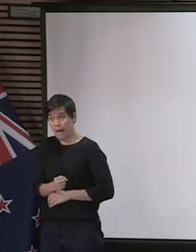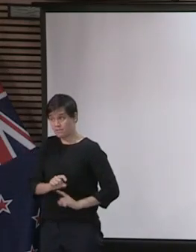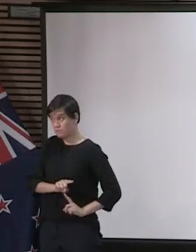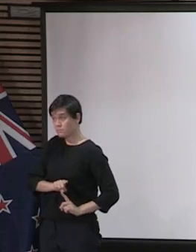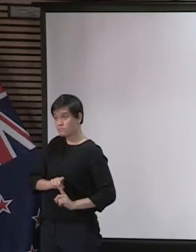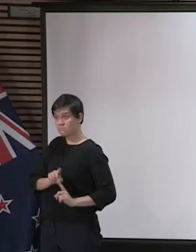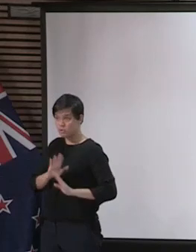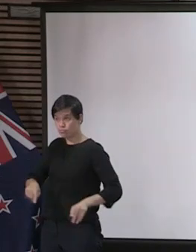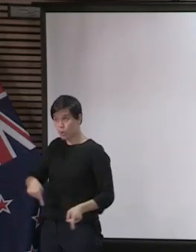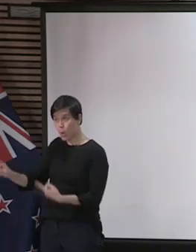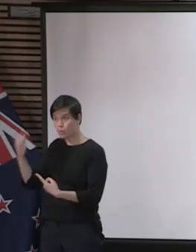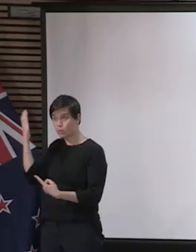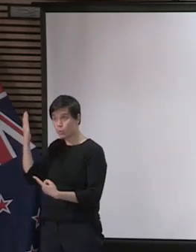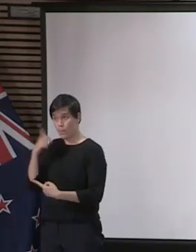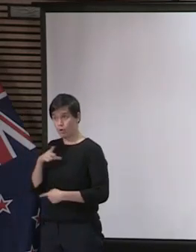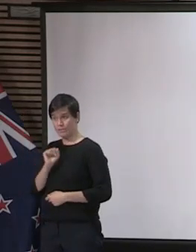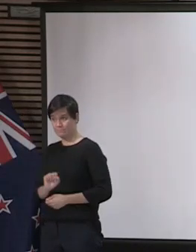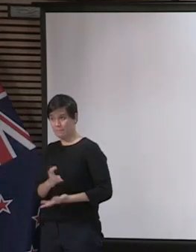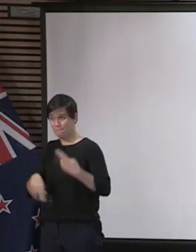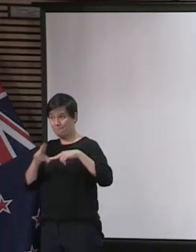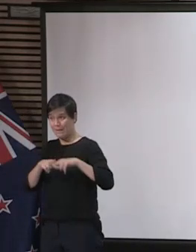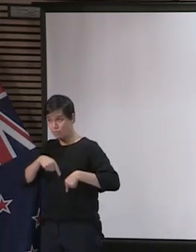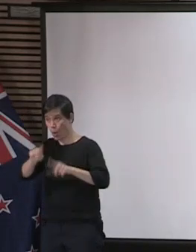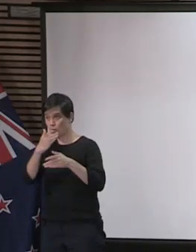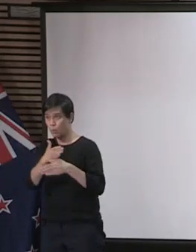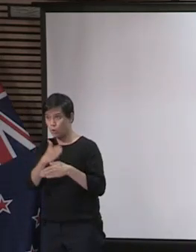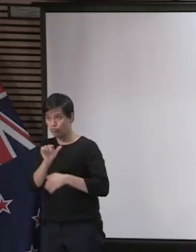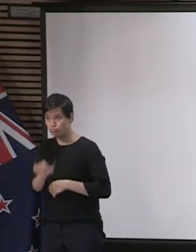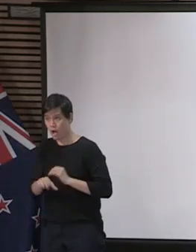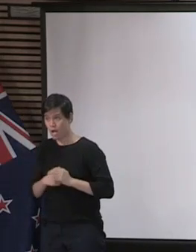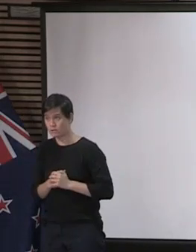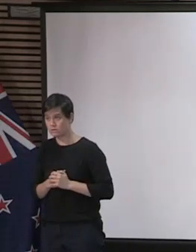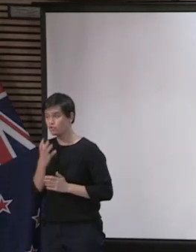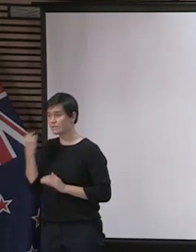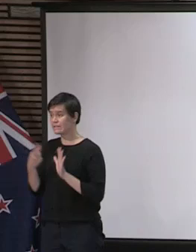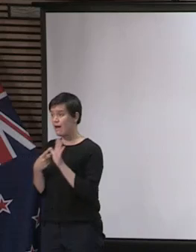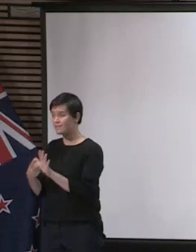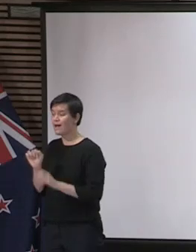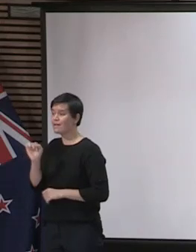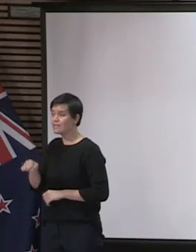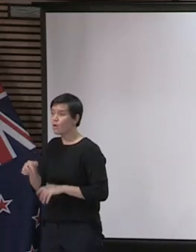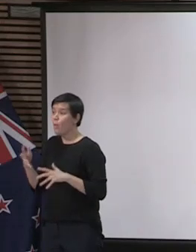difference therefore. They will have to send their kids to school? Yes. Ultimately, we are asking